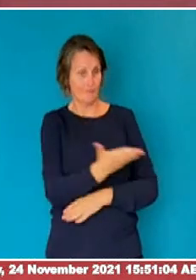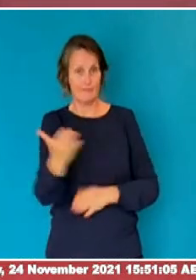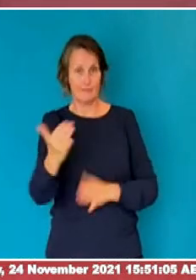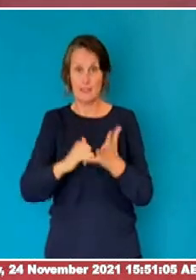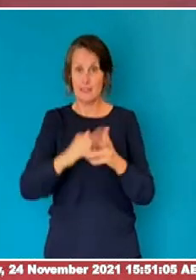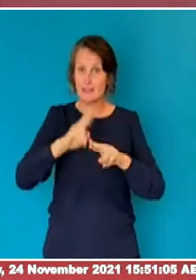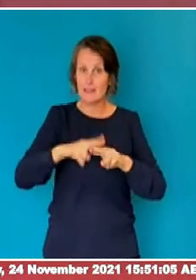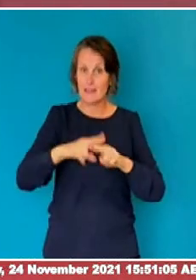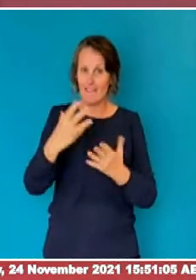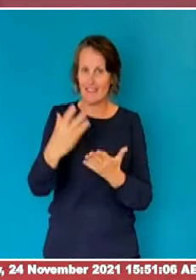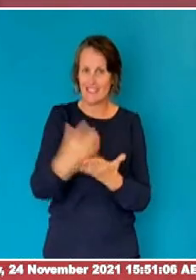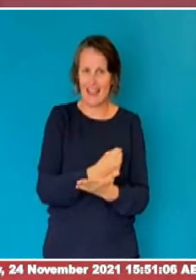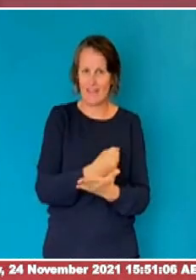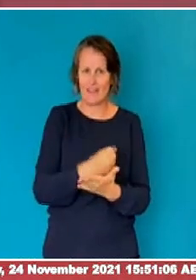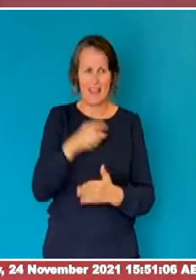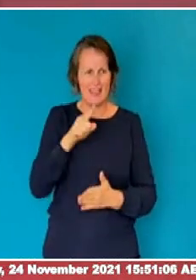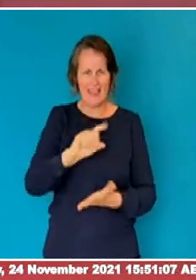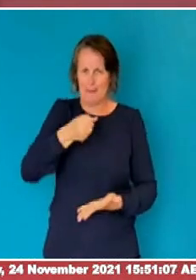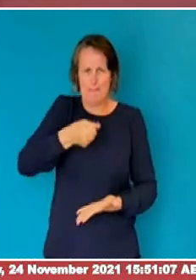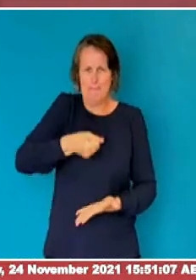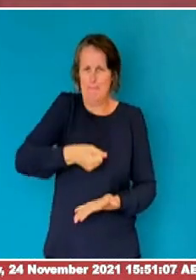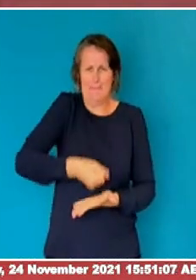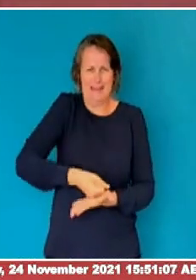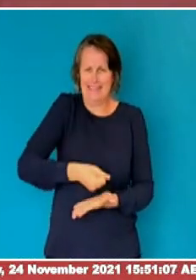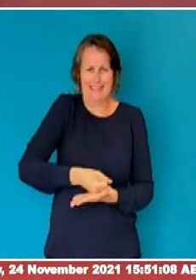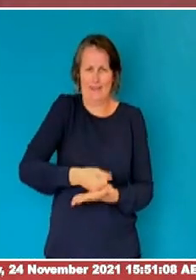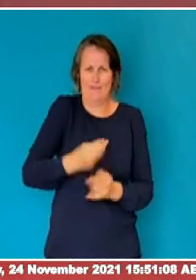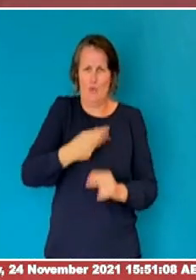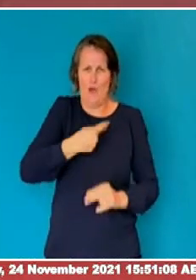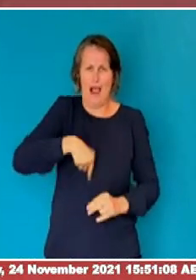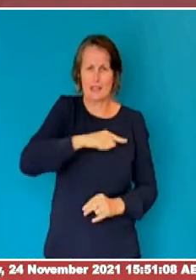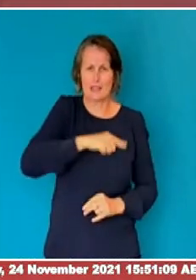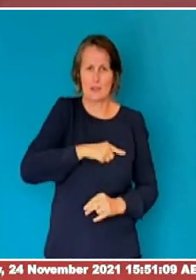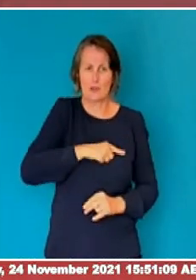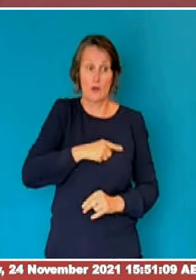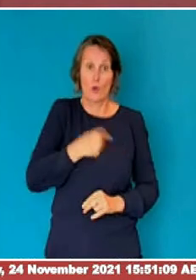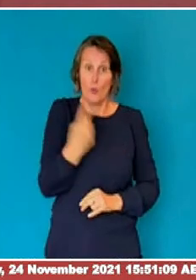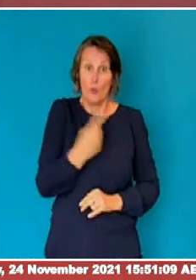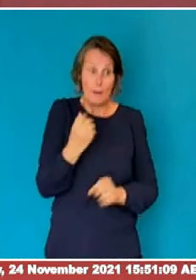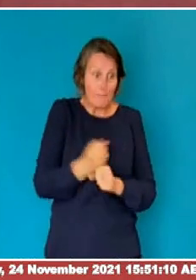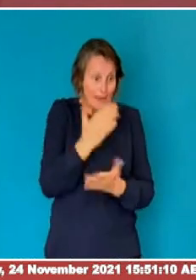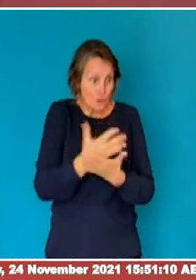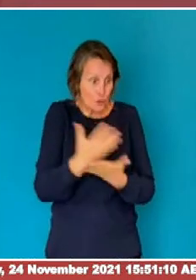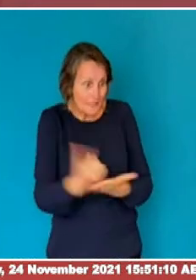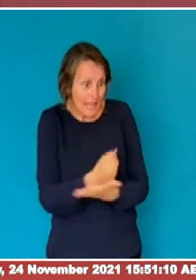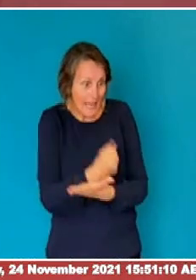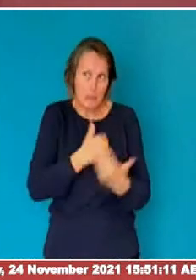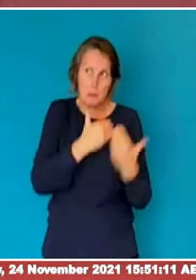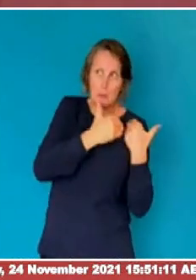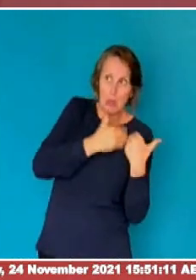safe, it's a basic requirement for us. We don't do that because it's a legal obligation that we have to do.